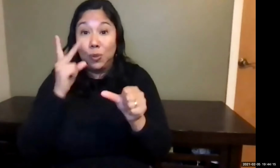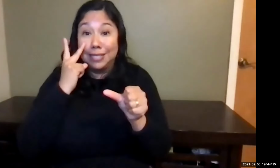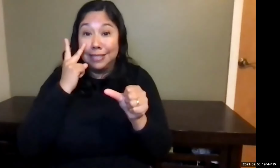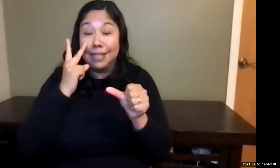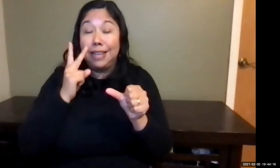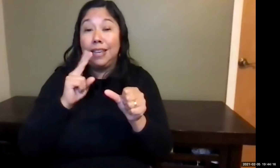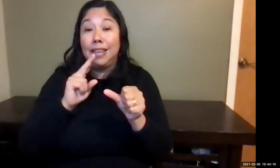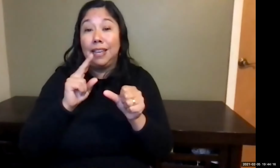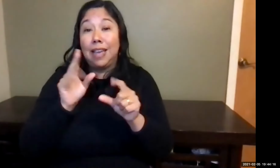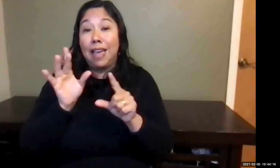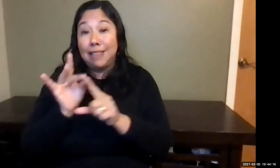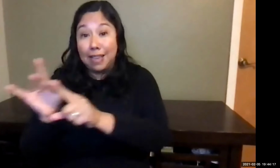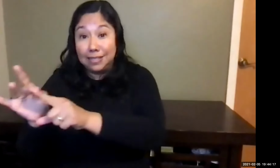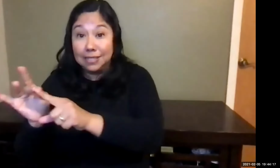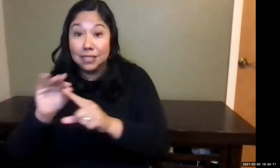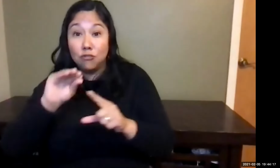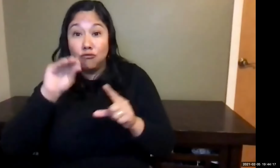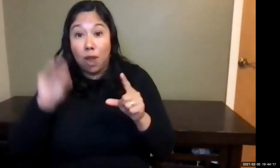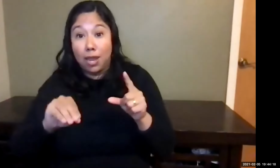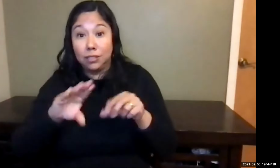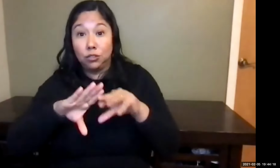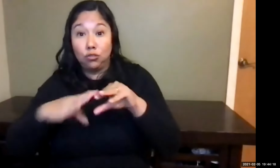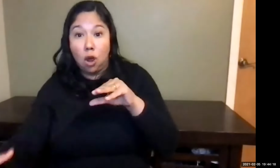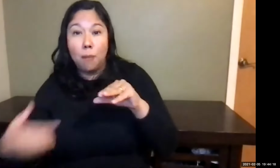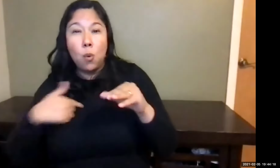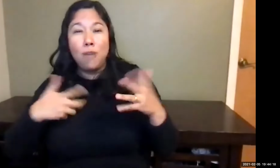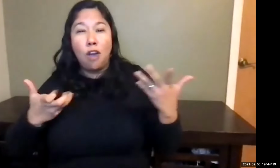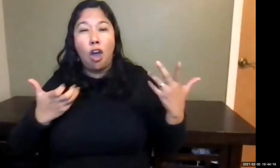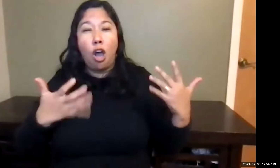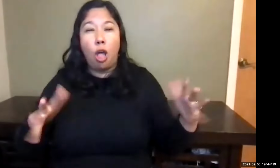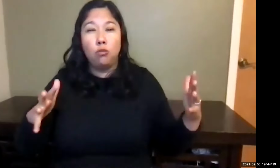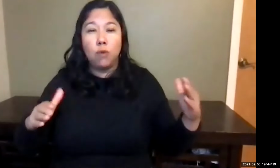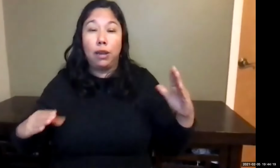We have gotten over that surge, that hump, if you will, of that last surge.